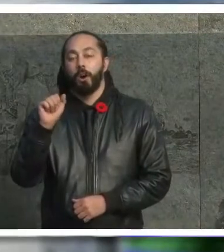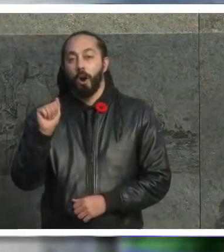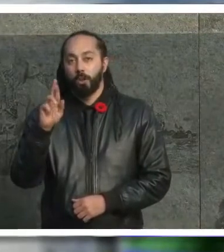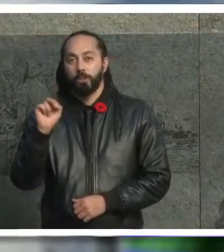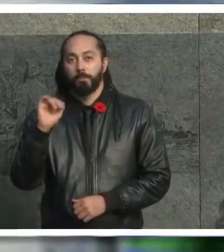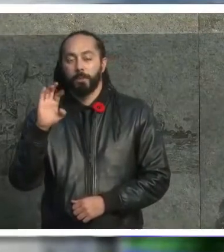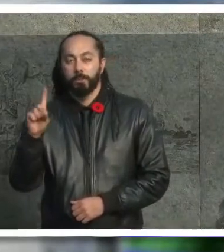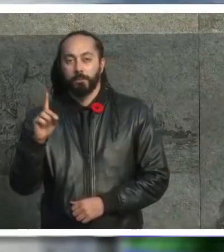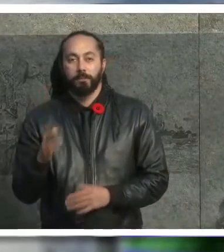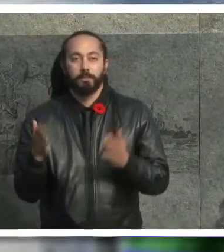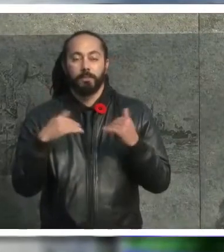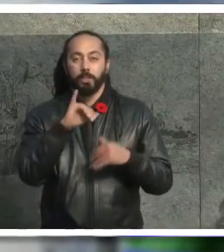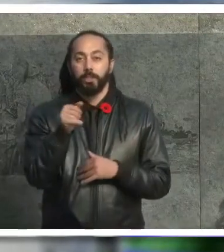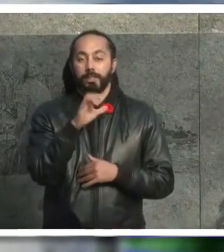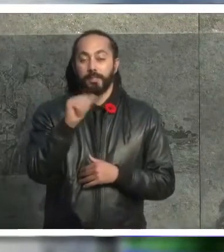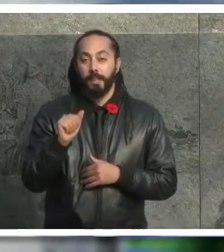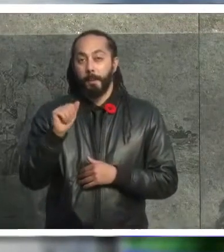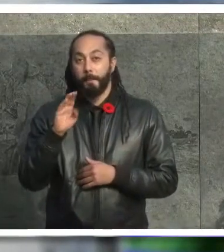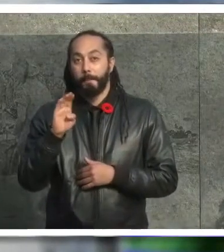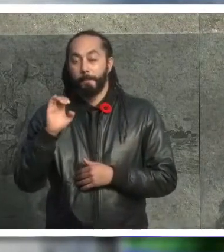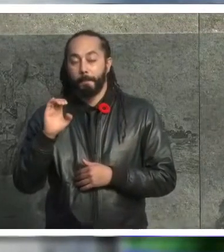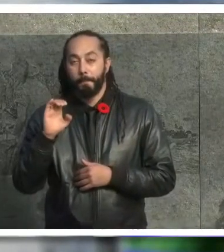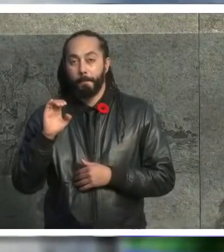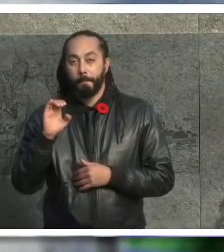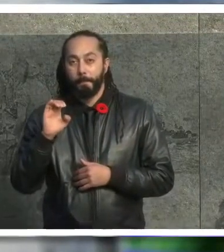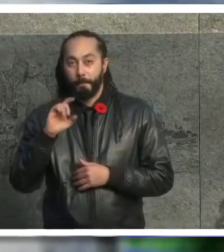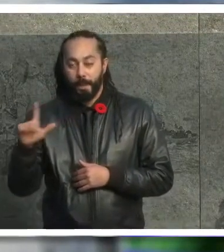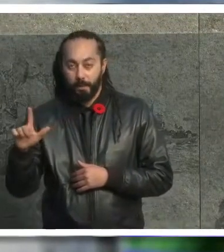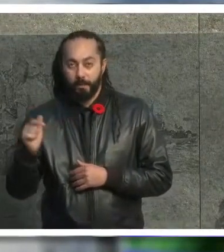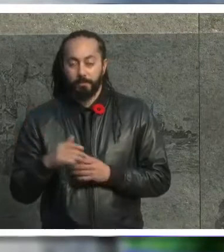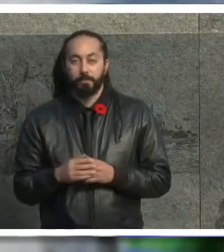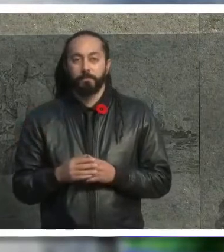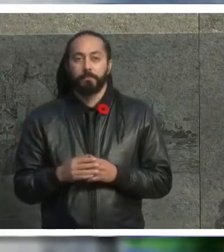Roseann Archibald Chief of Ontario. (Speaks French)